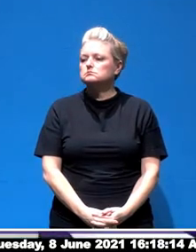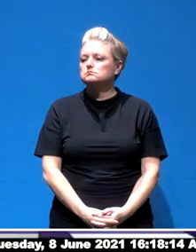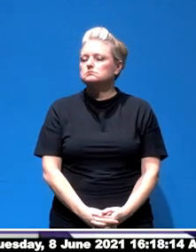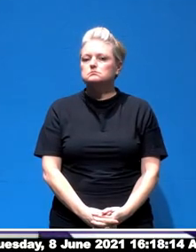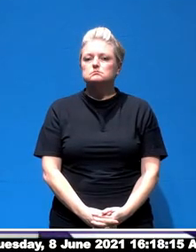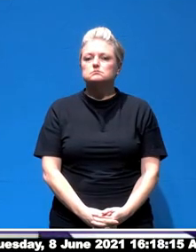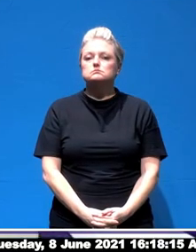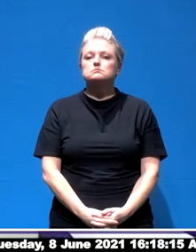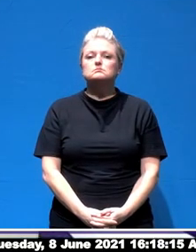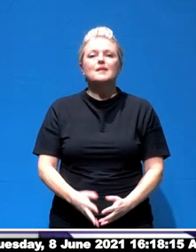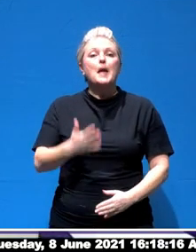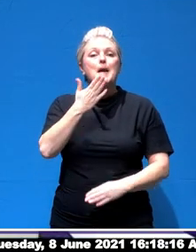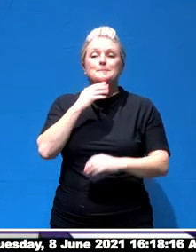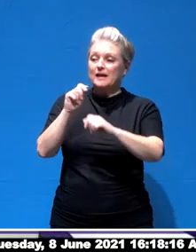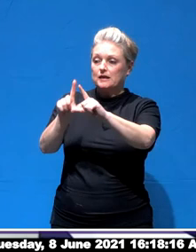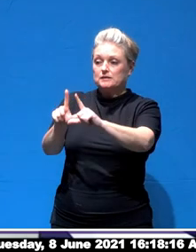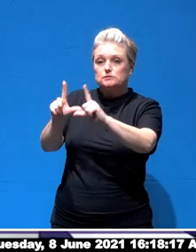Can we enlarge paragraph 90?